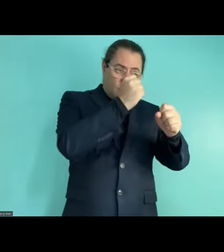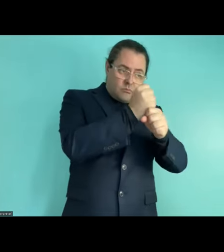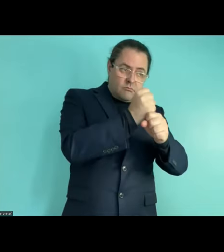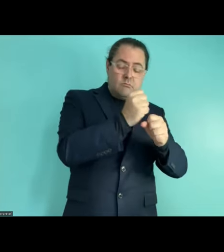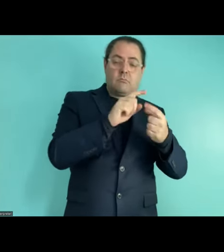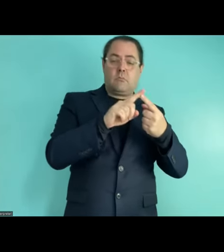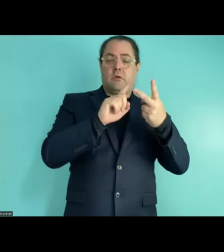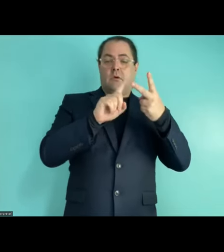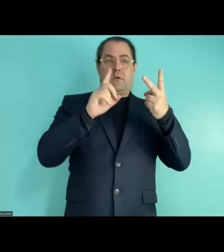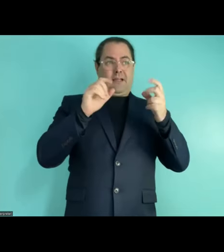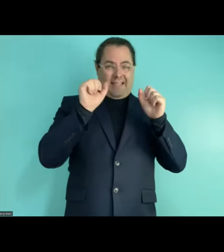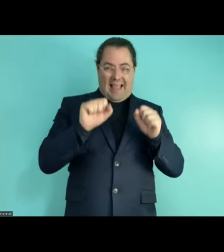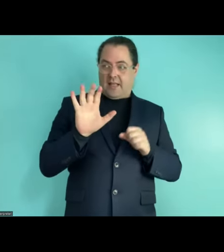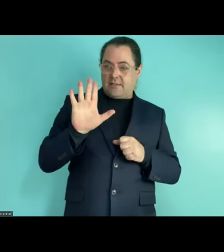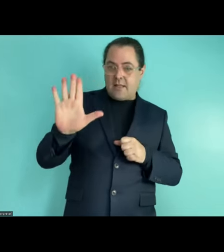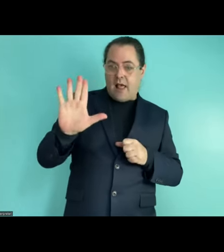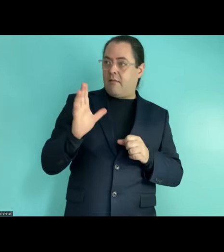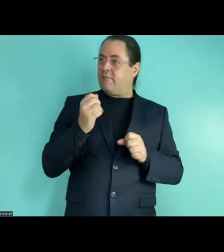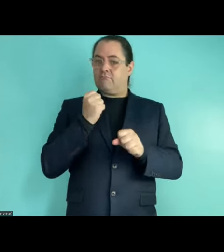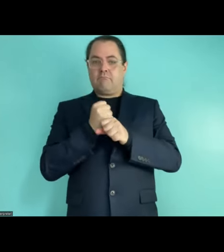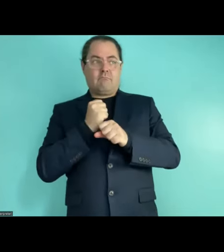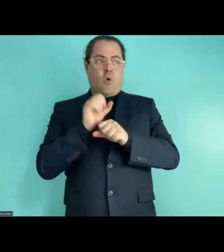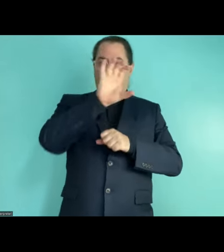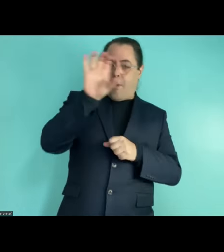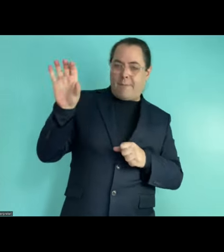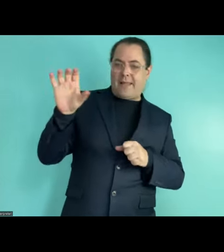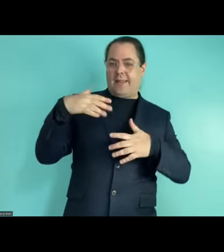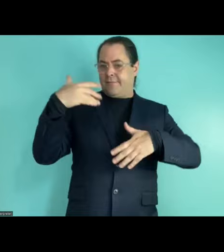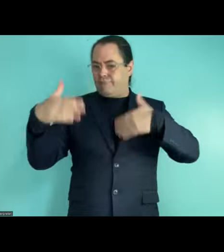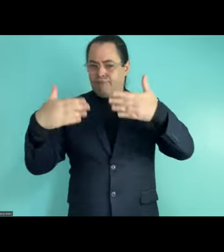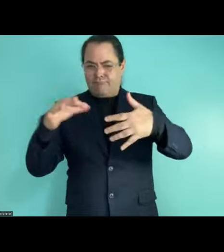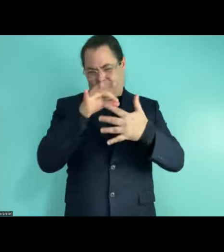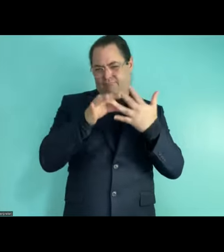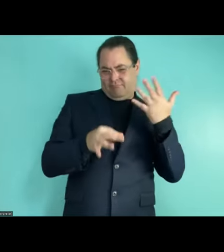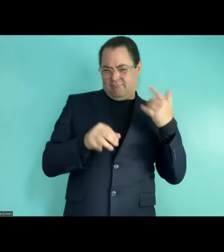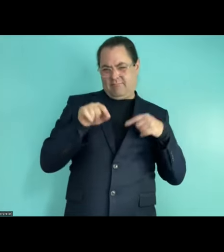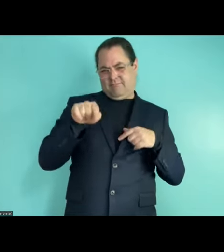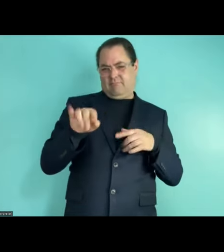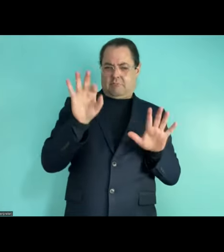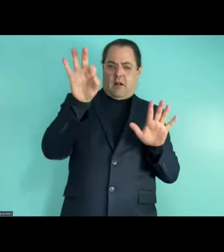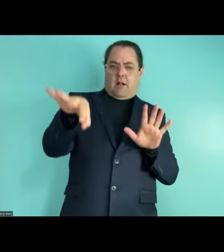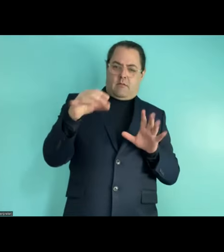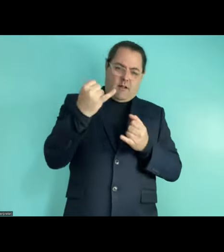access to creating employment for everyone else. 16:52:04 That is what I just want to leave. We thank you.